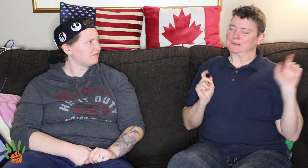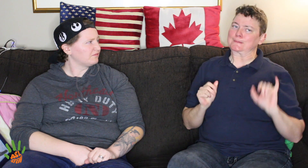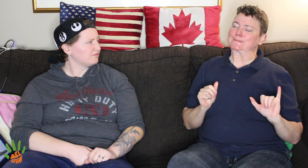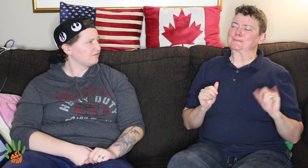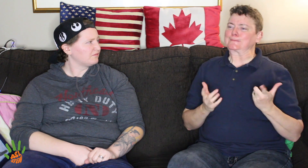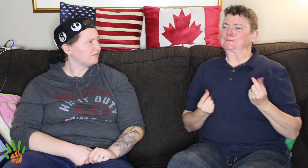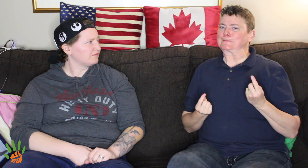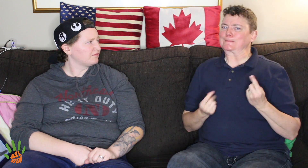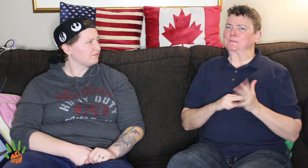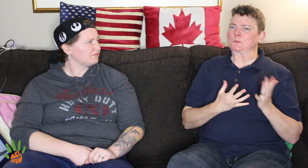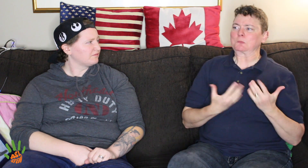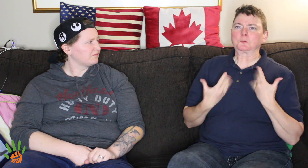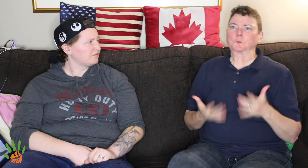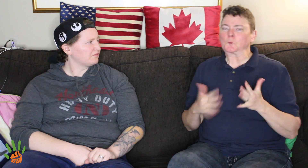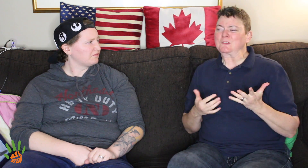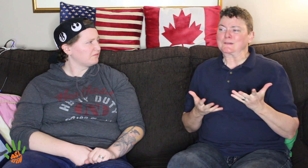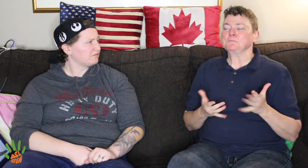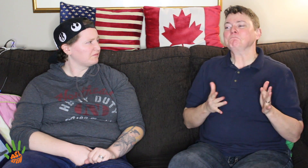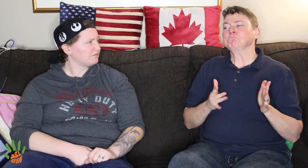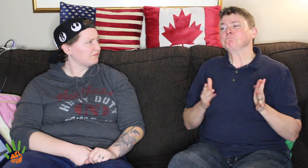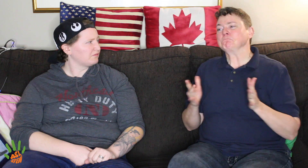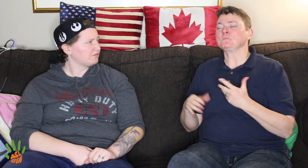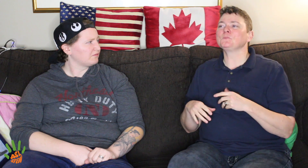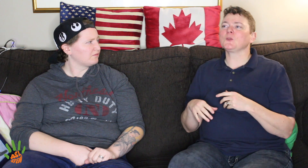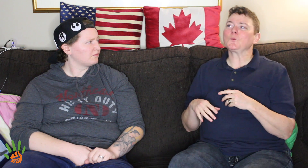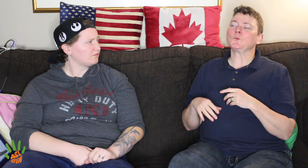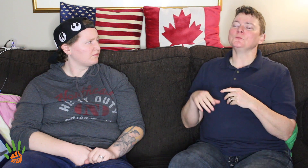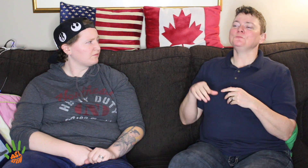I didn't really want to do that.